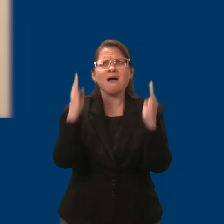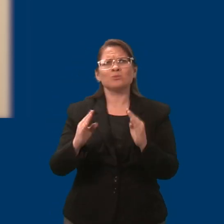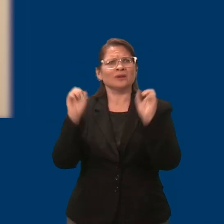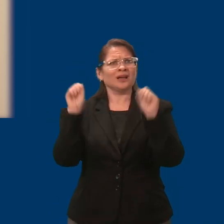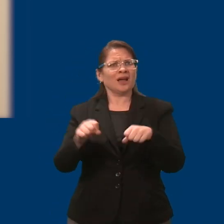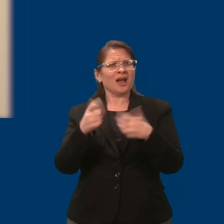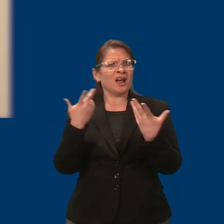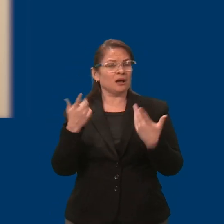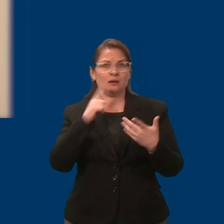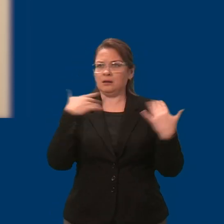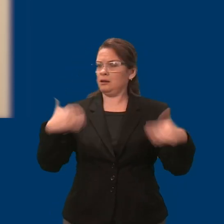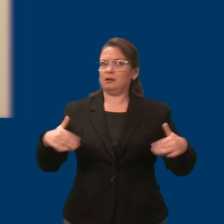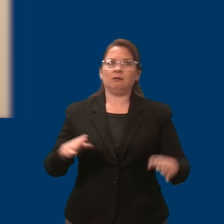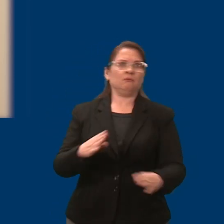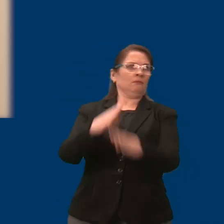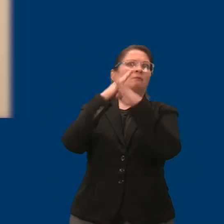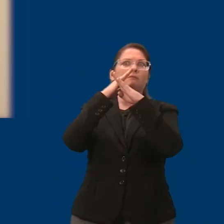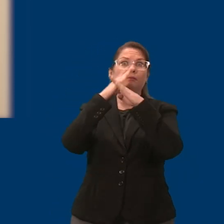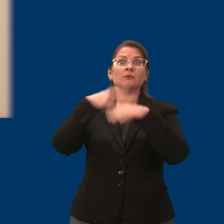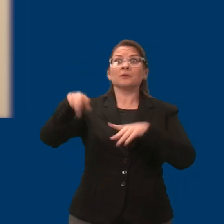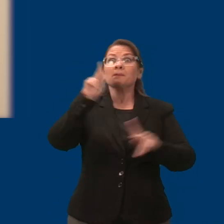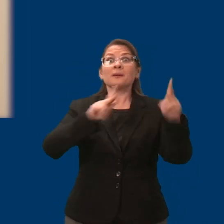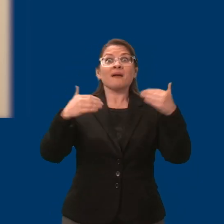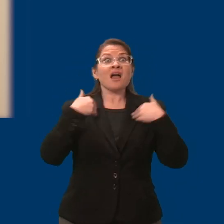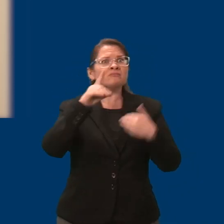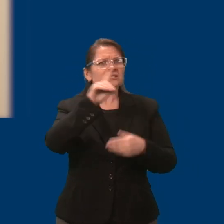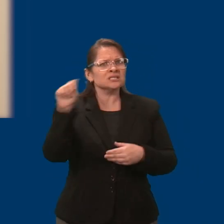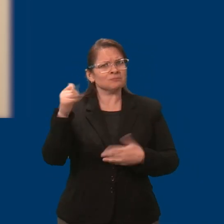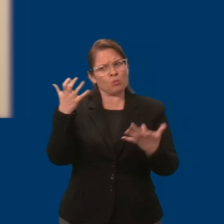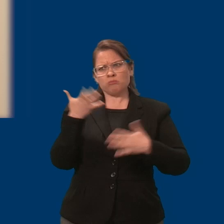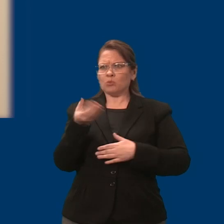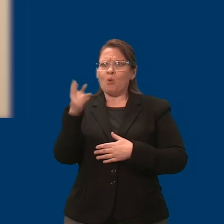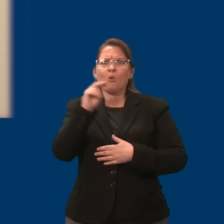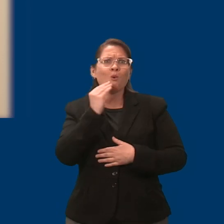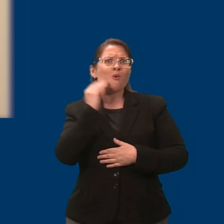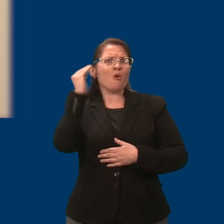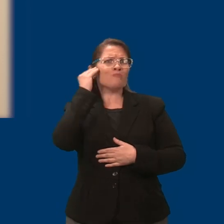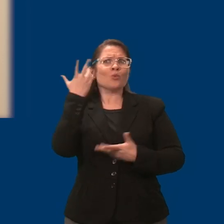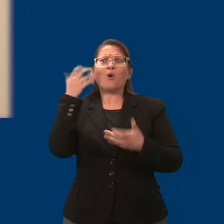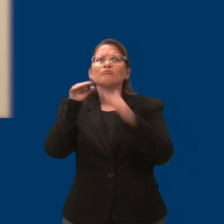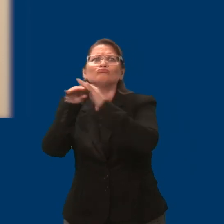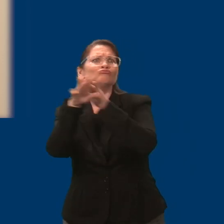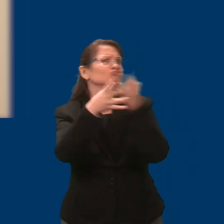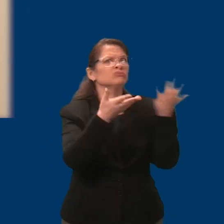who want to live in their own home is finding one that is affordable and accessible.